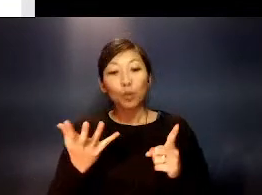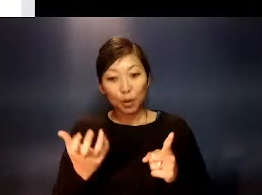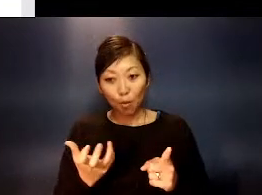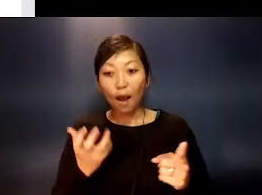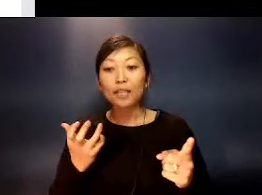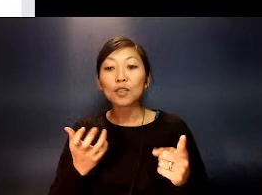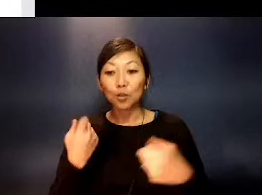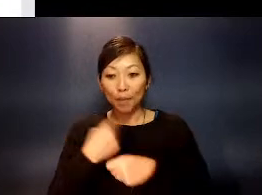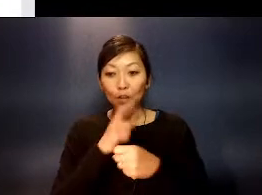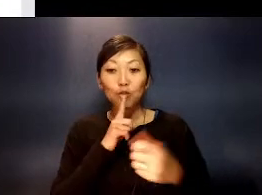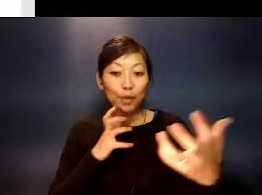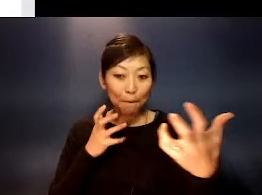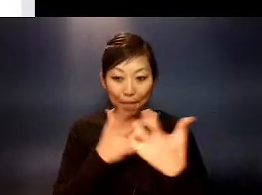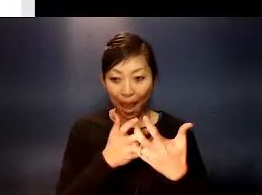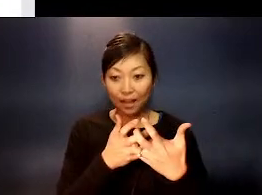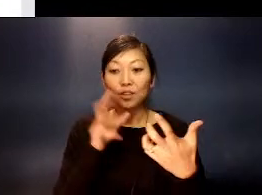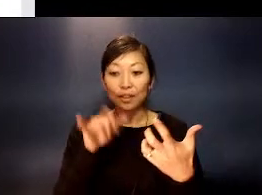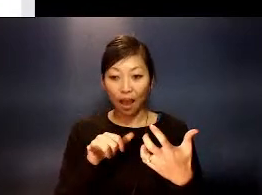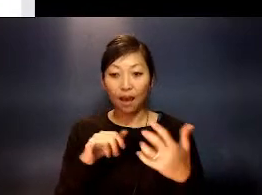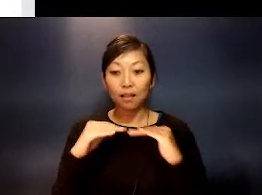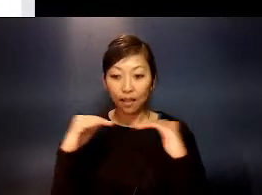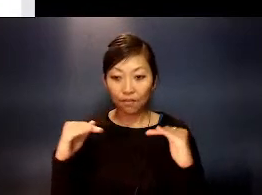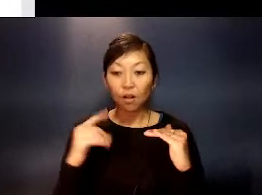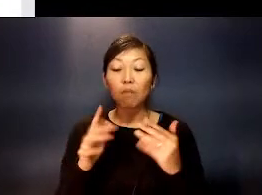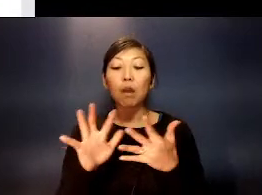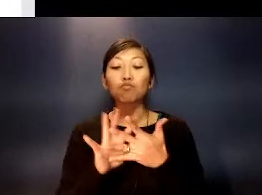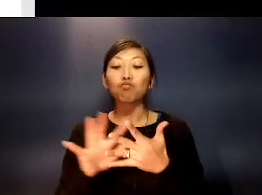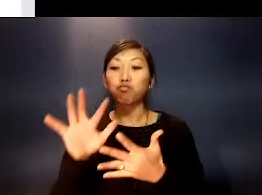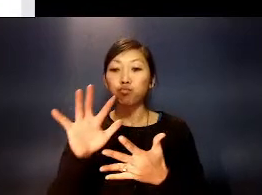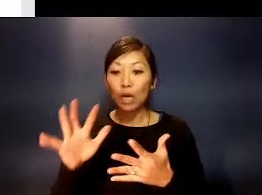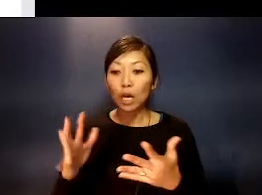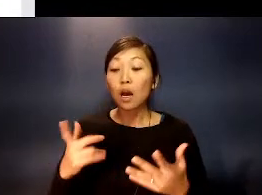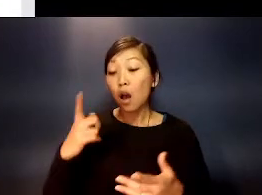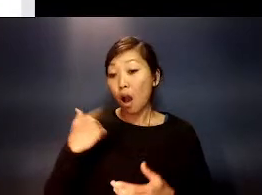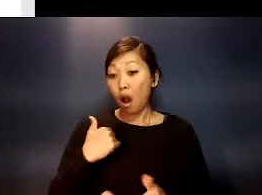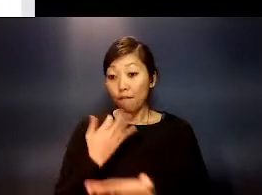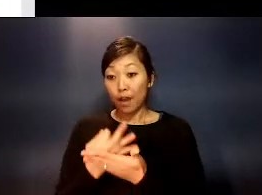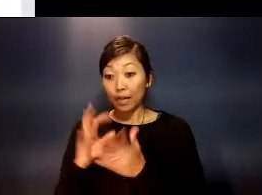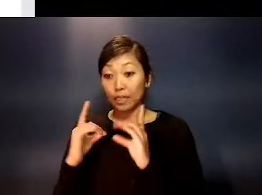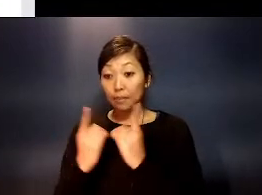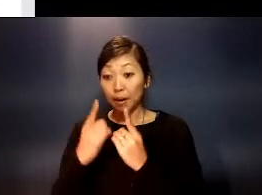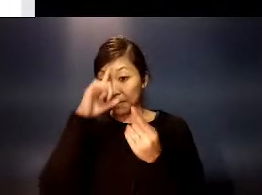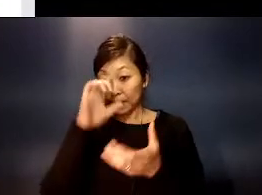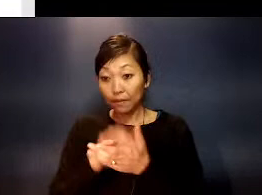COLLEAGUES TO SUPPORT INCREASING FUNDING IN LABOR STANDARDS CO--ENFORCEMENT.